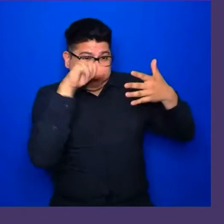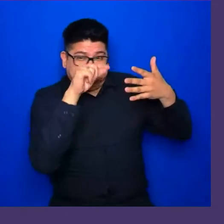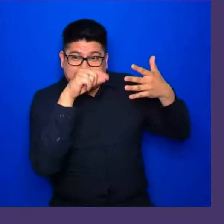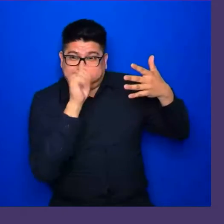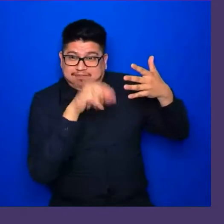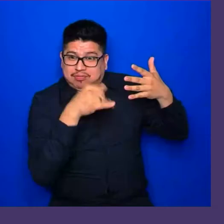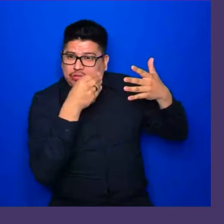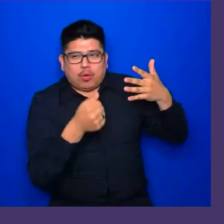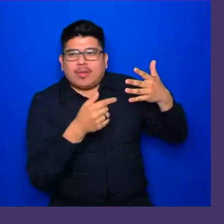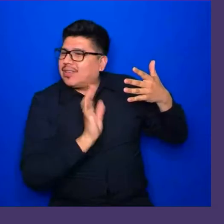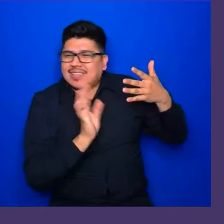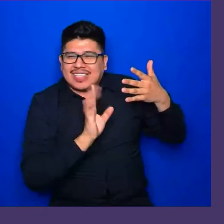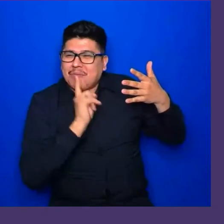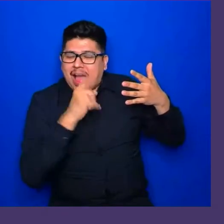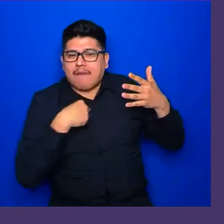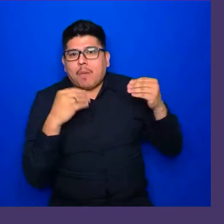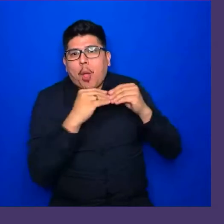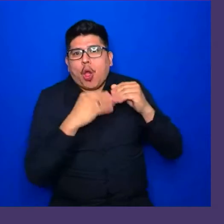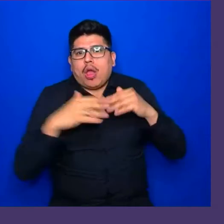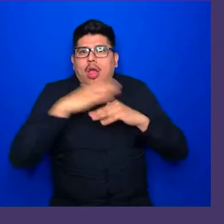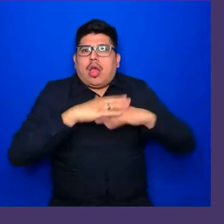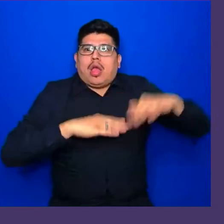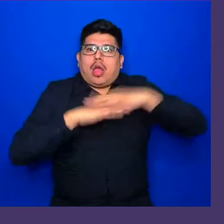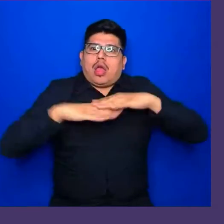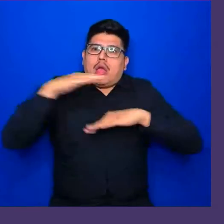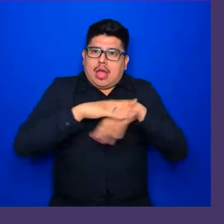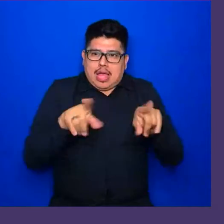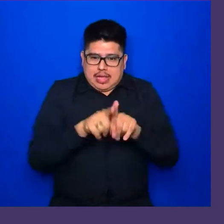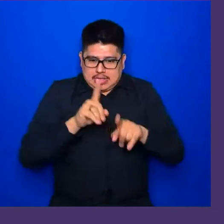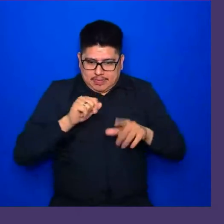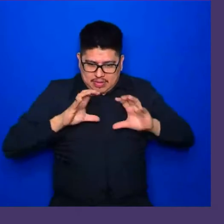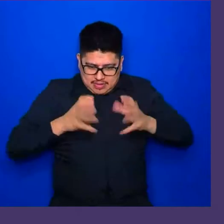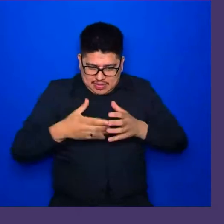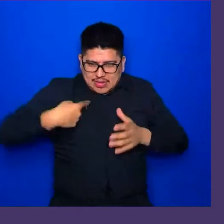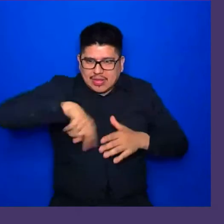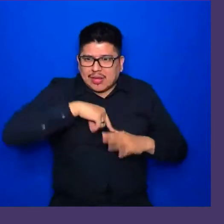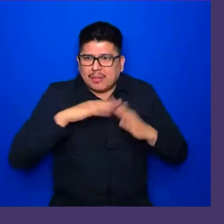we as a disability community can place. That's why having companies like